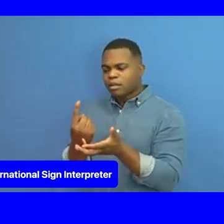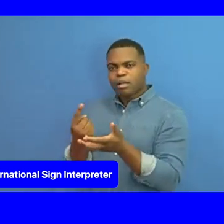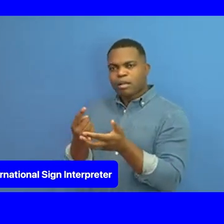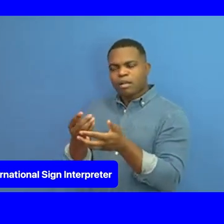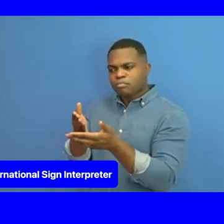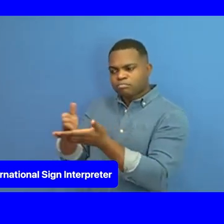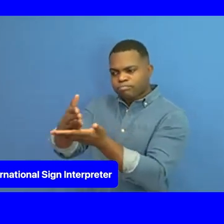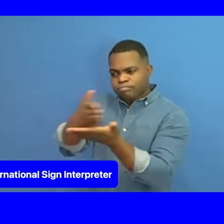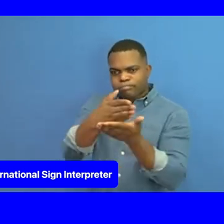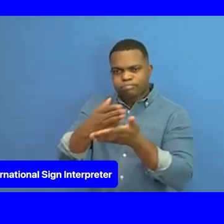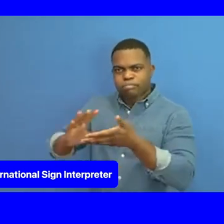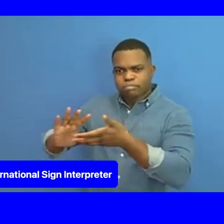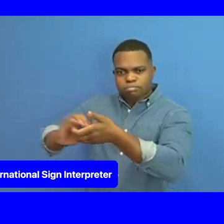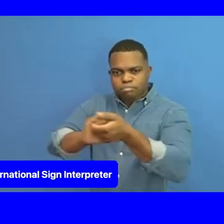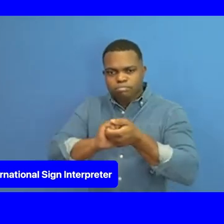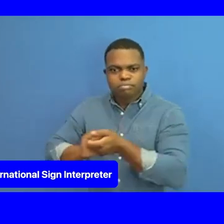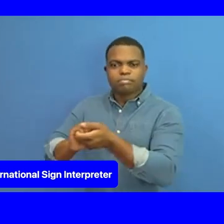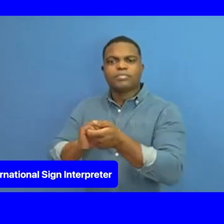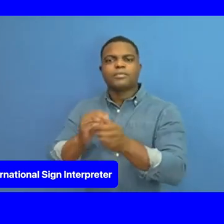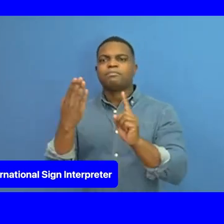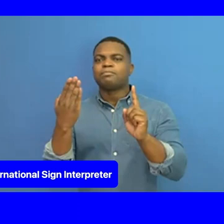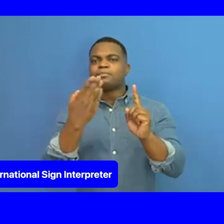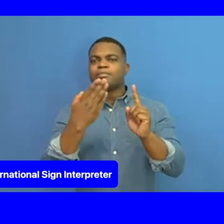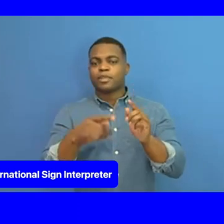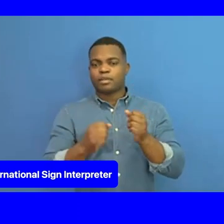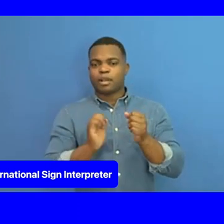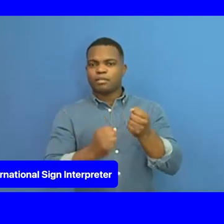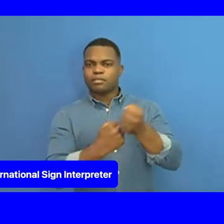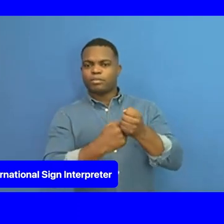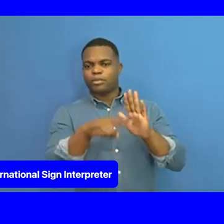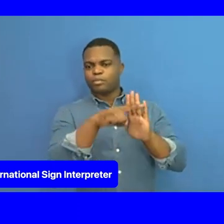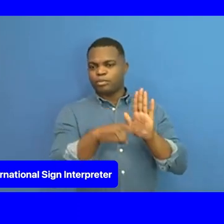and months to be in touch with many festivals and presenting context and of course artists